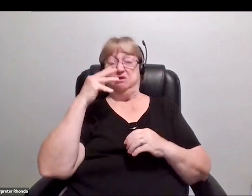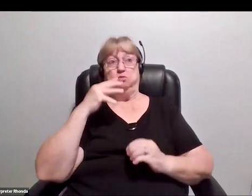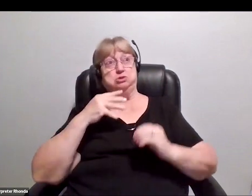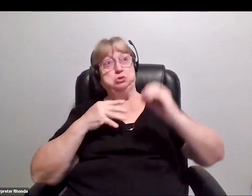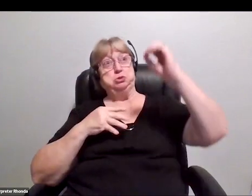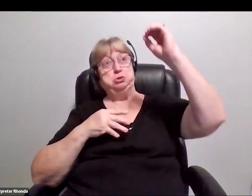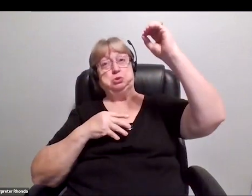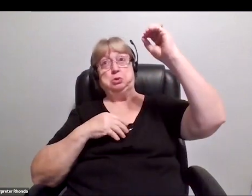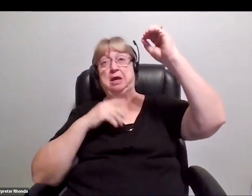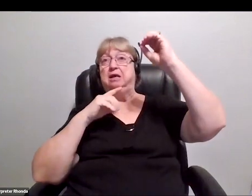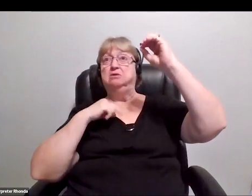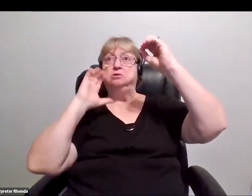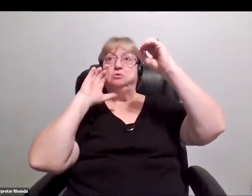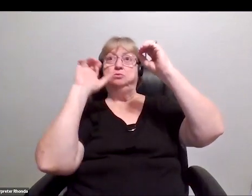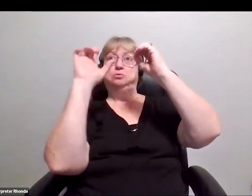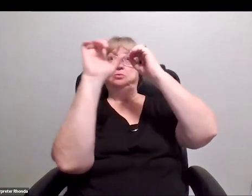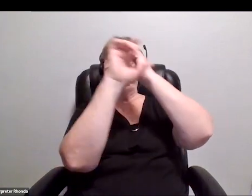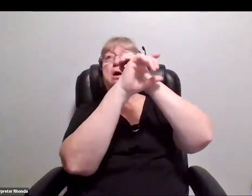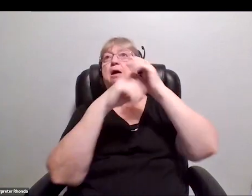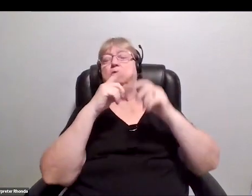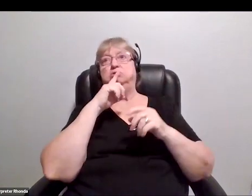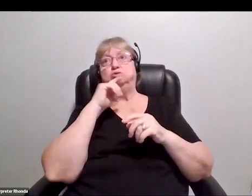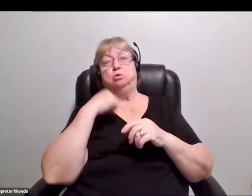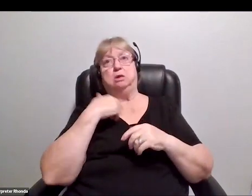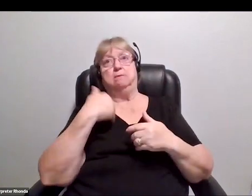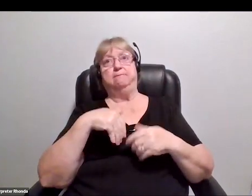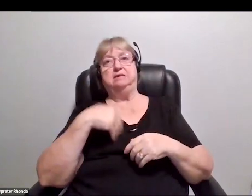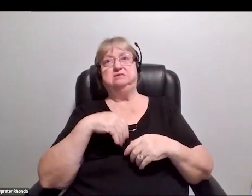as well. It was pretty incredible. These events, again,